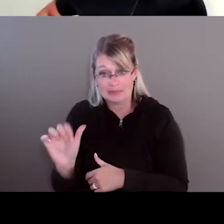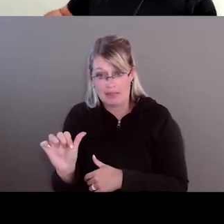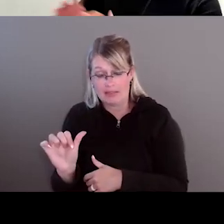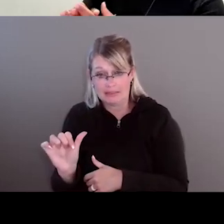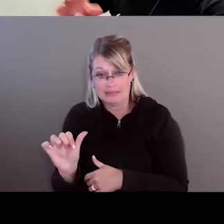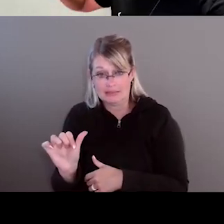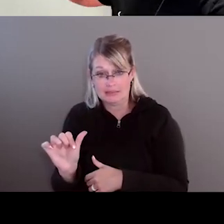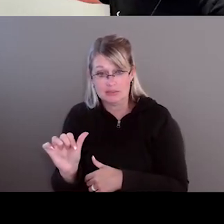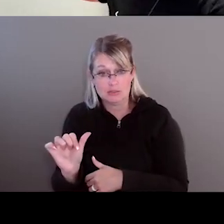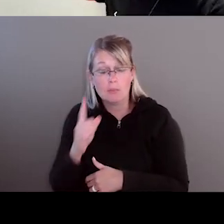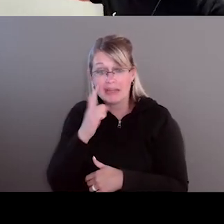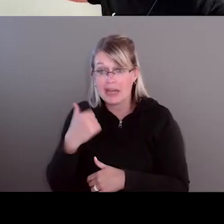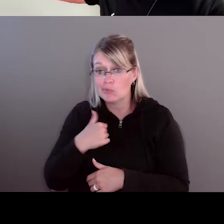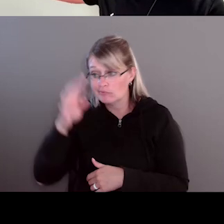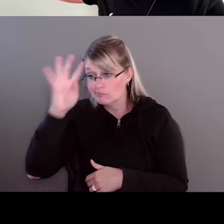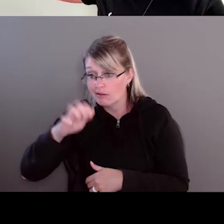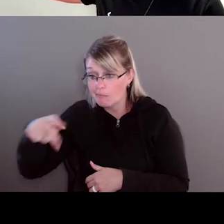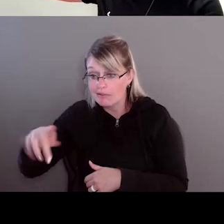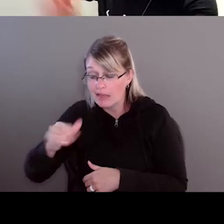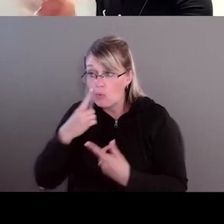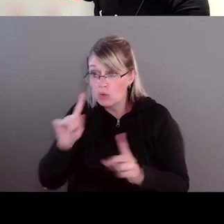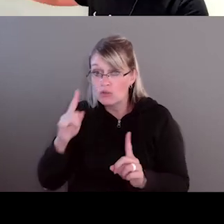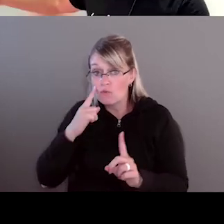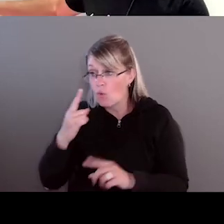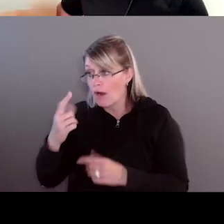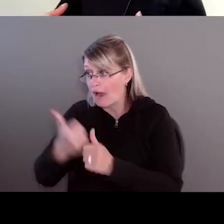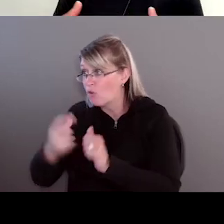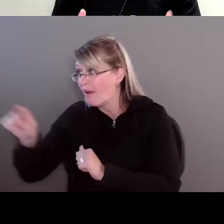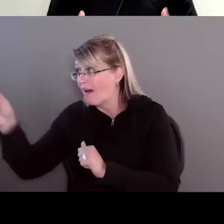Just because we are building an application that works for everyone else, we should also